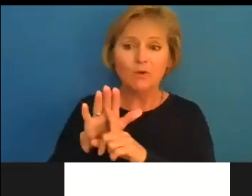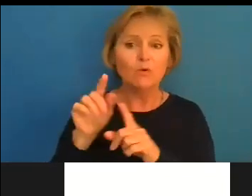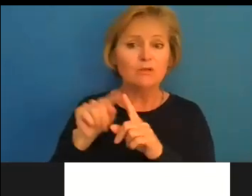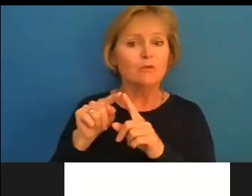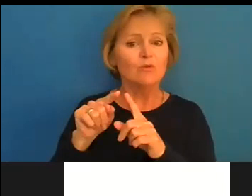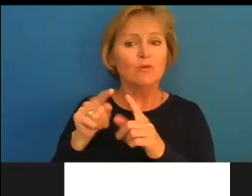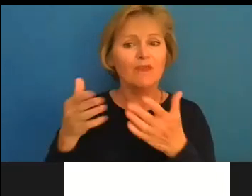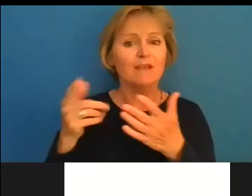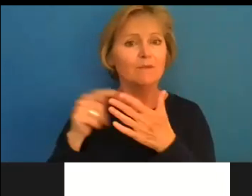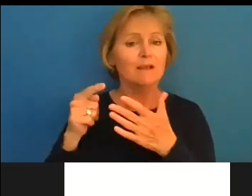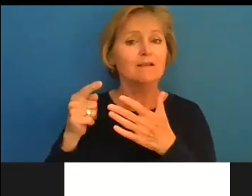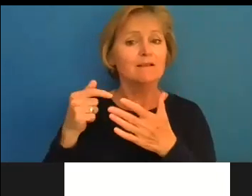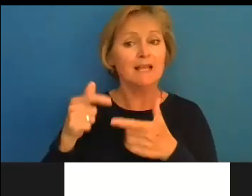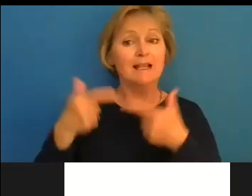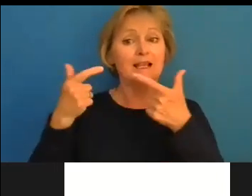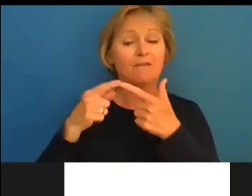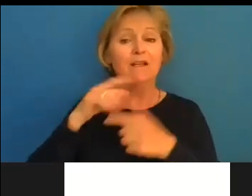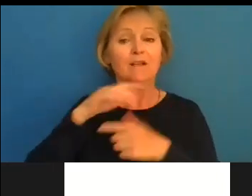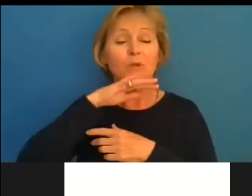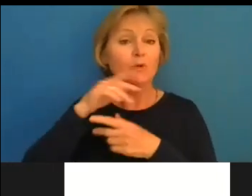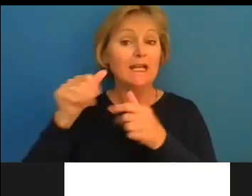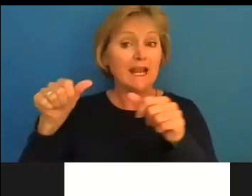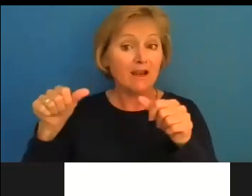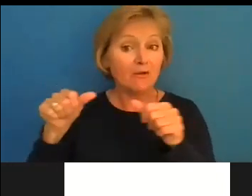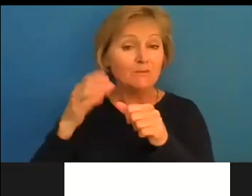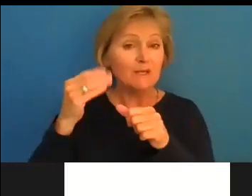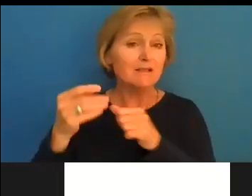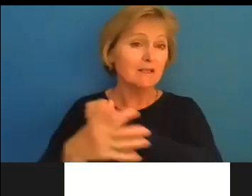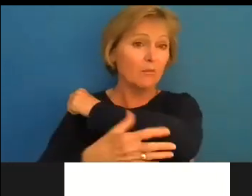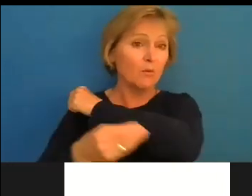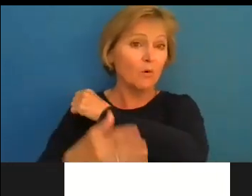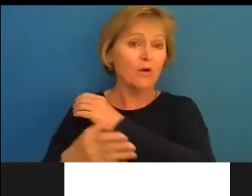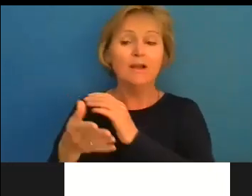communities of color are way more likely to live in polluted areas that would make them more vulnerable to COVID-19.